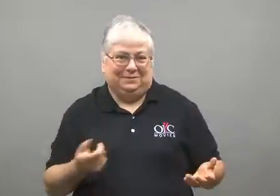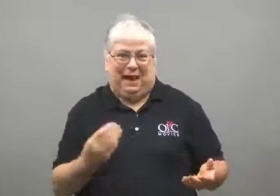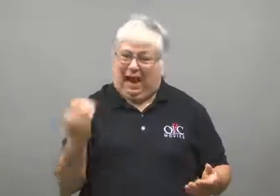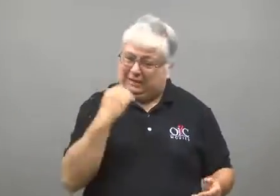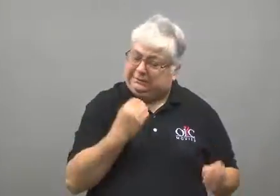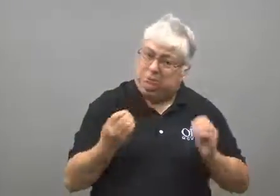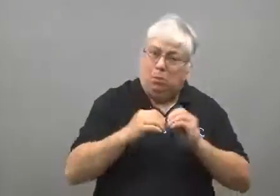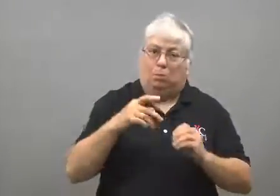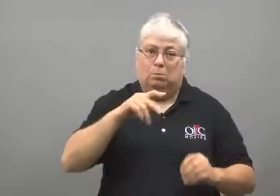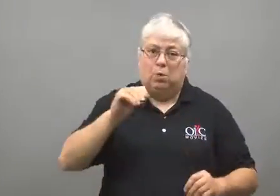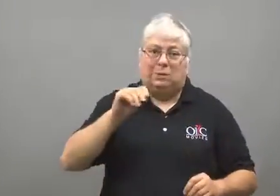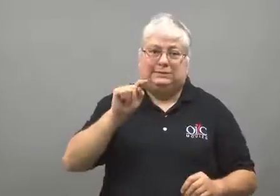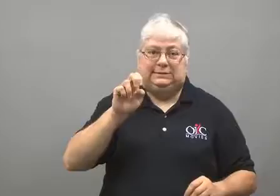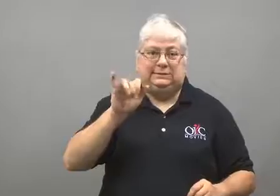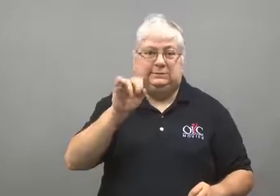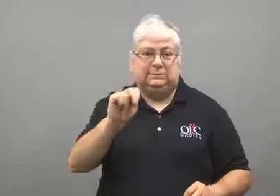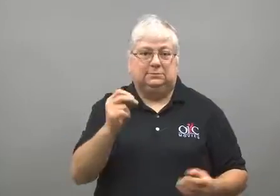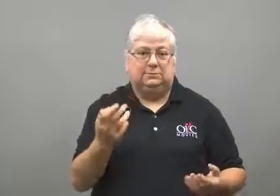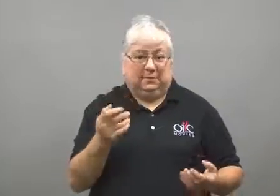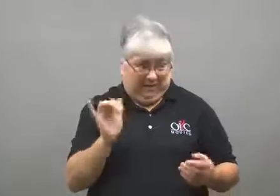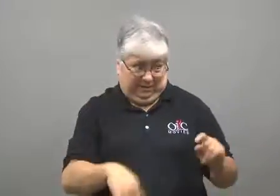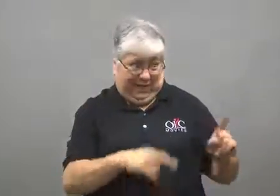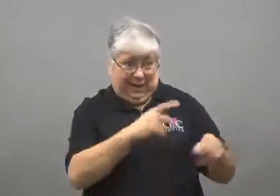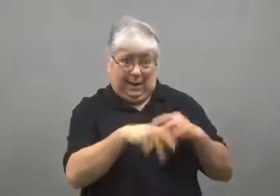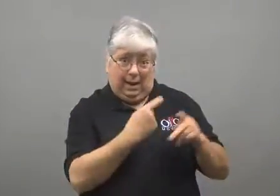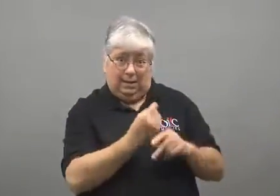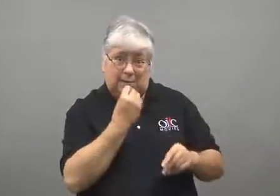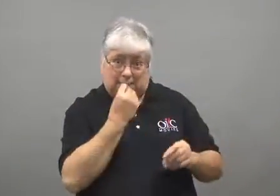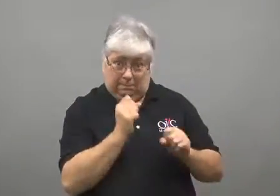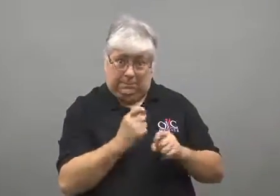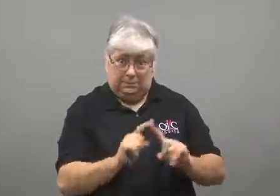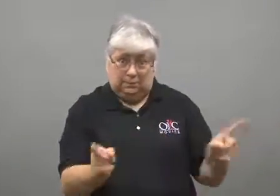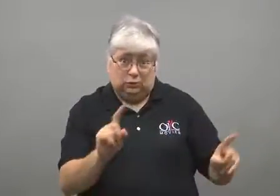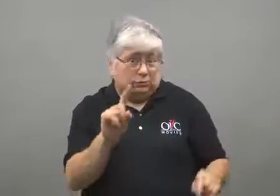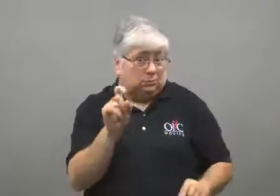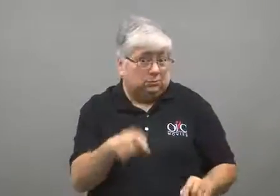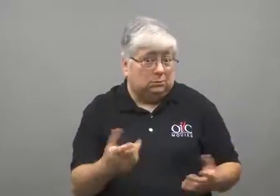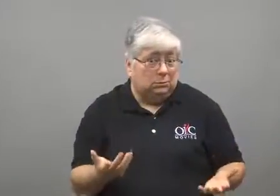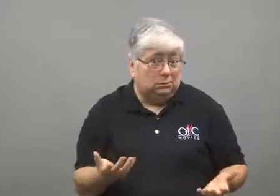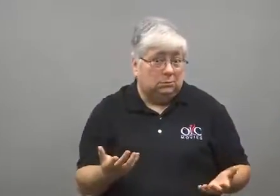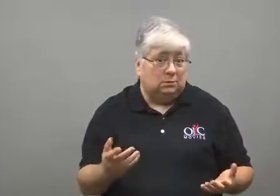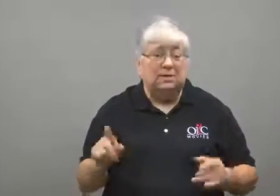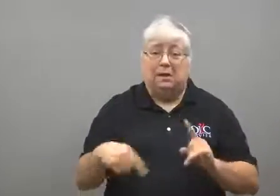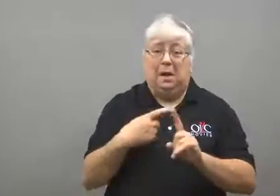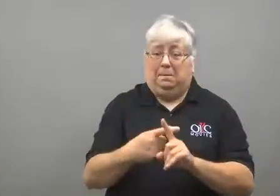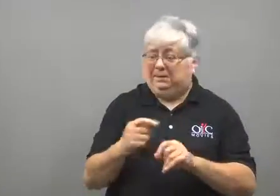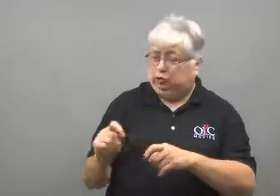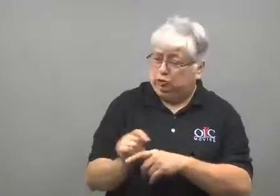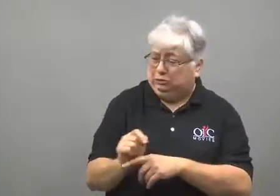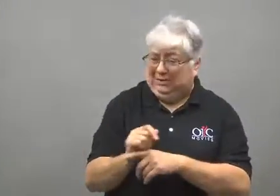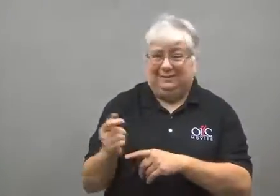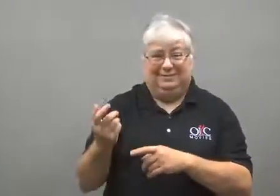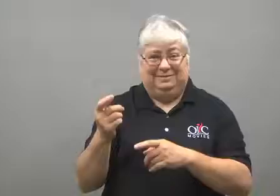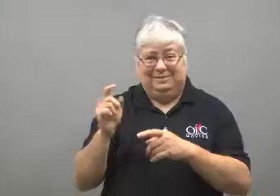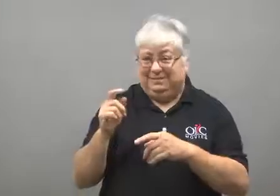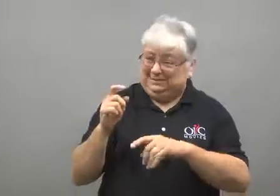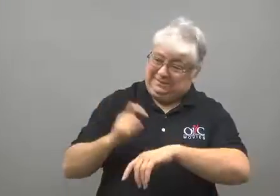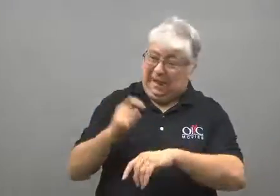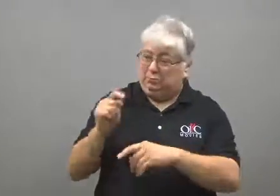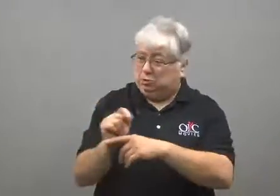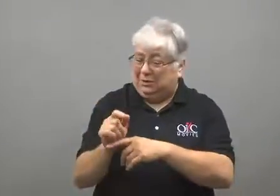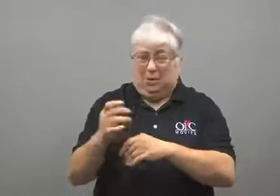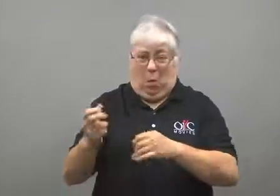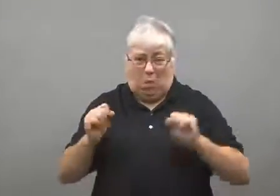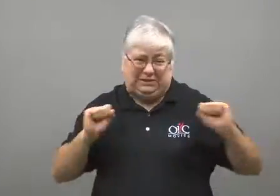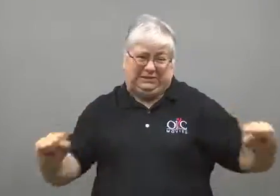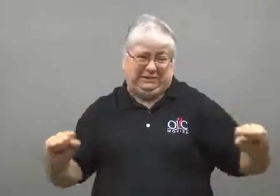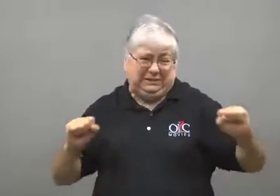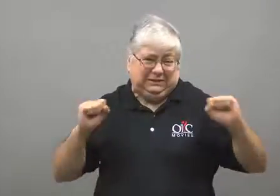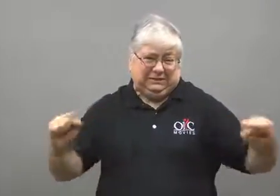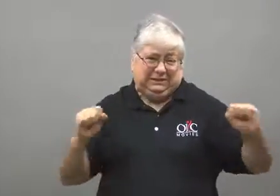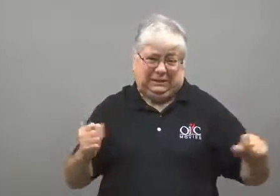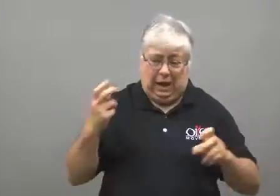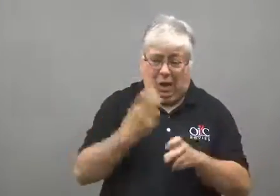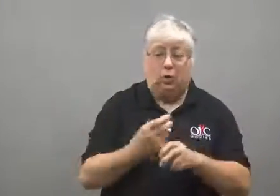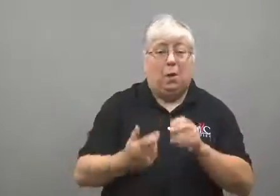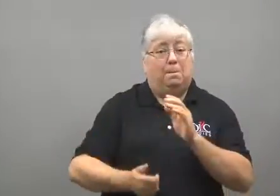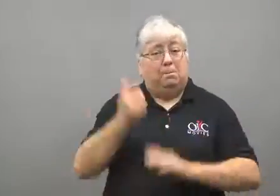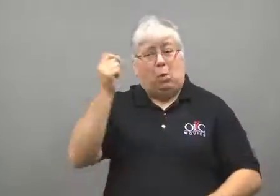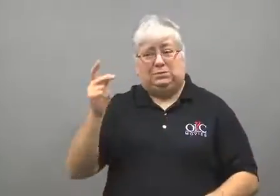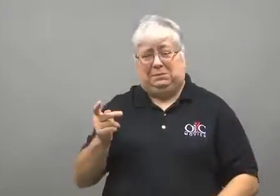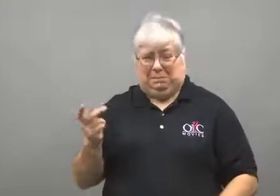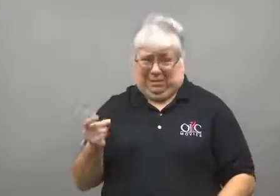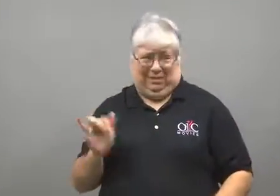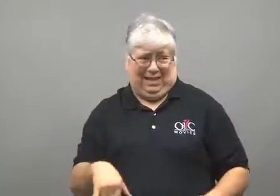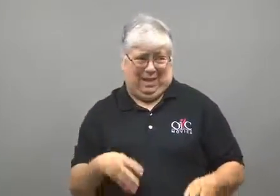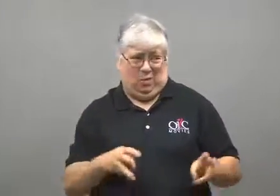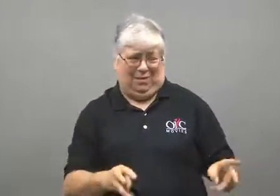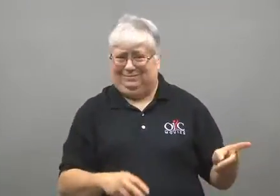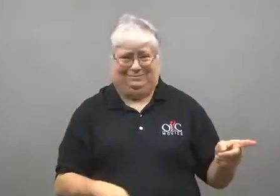They consume a lot of protein. Would that make a difference?